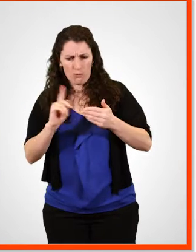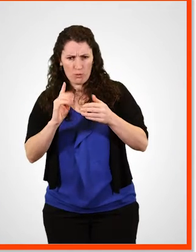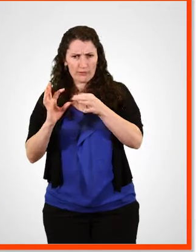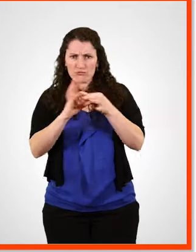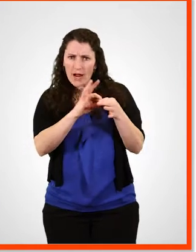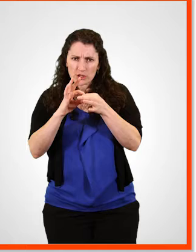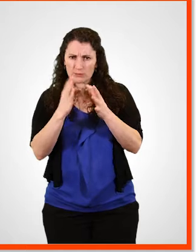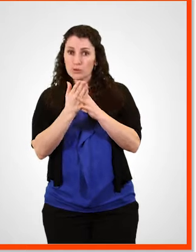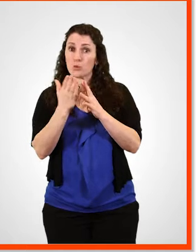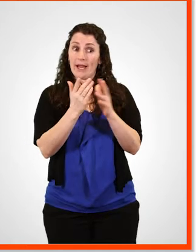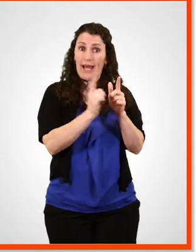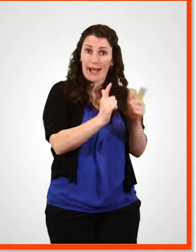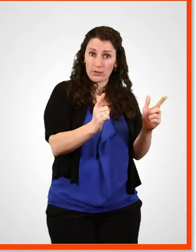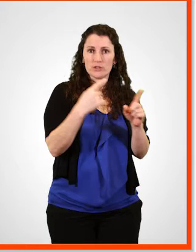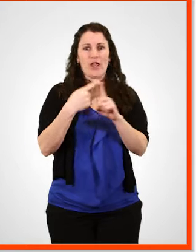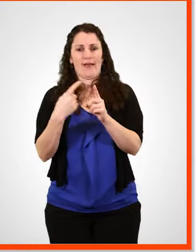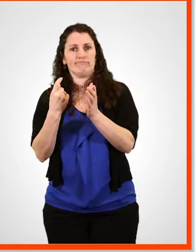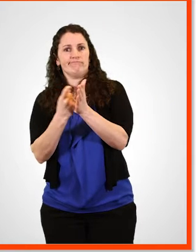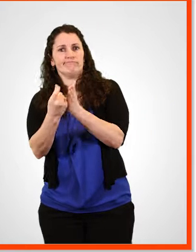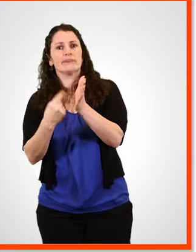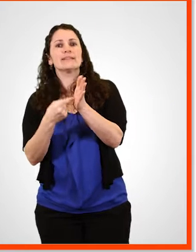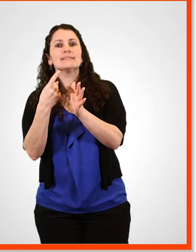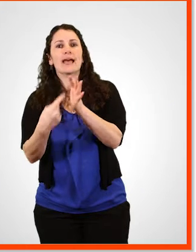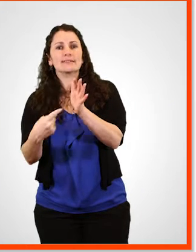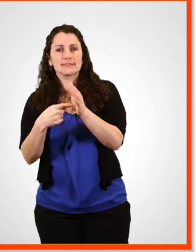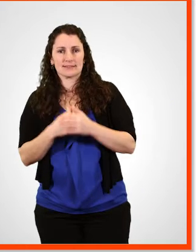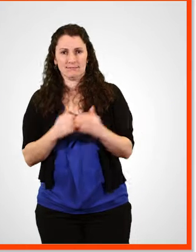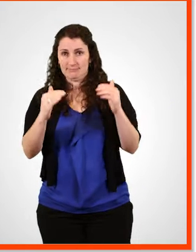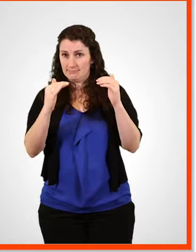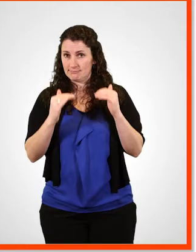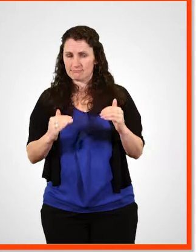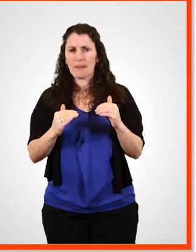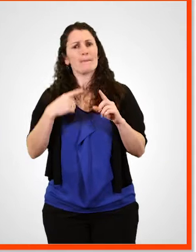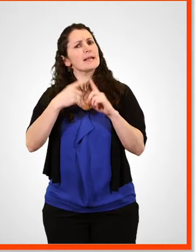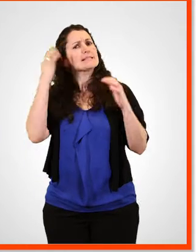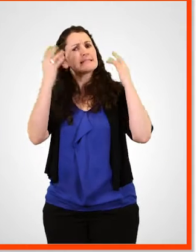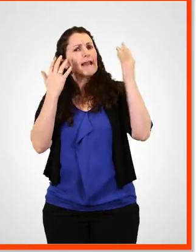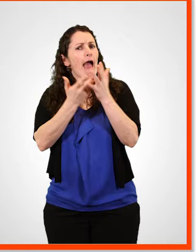between language and text. And to consider the impact that hearing loss has on this process.